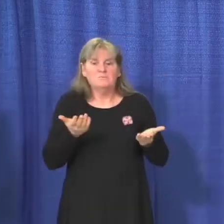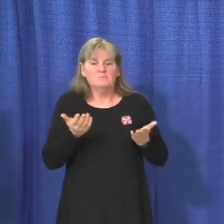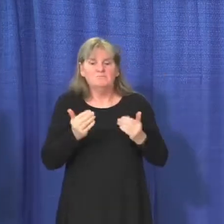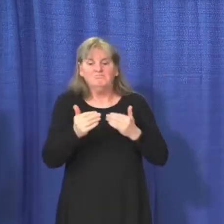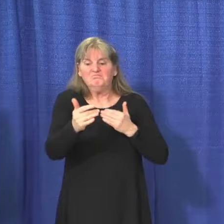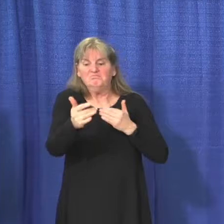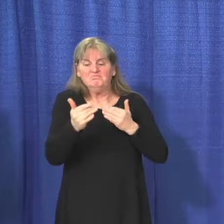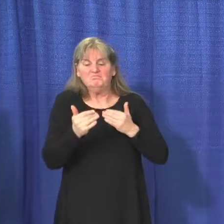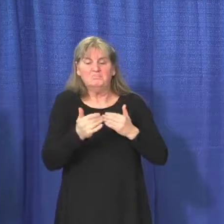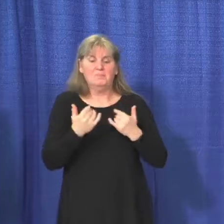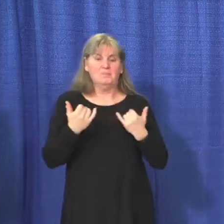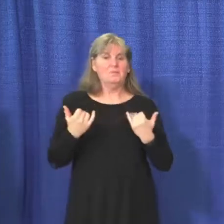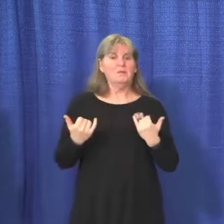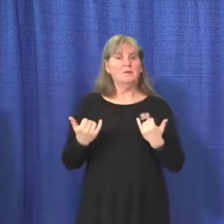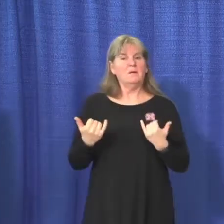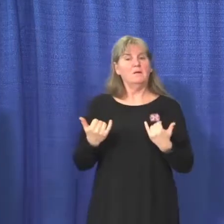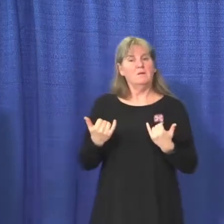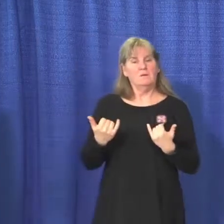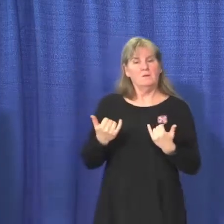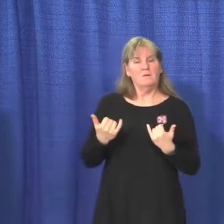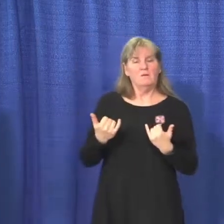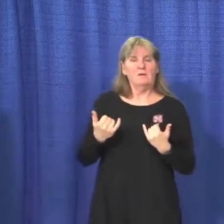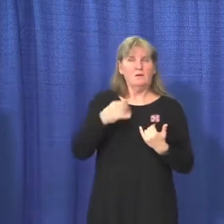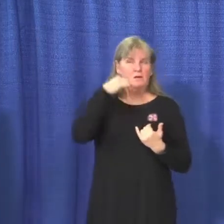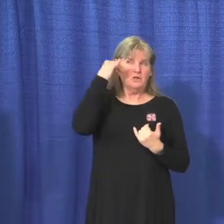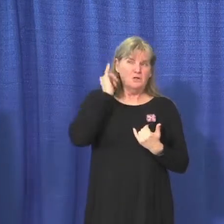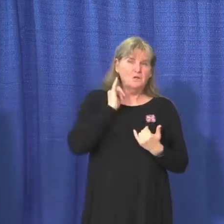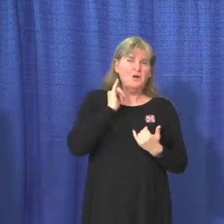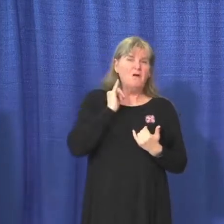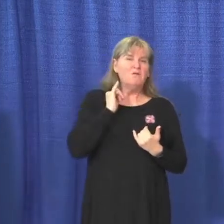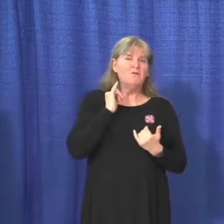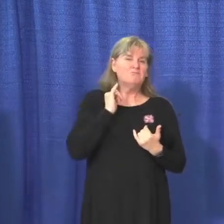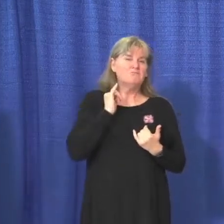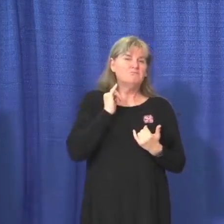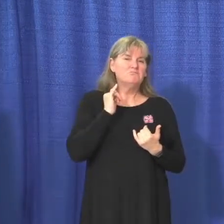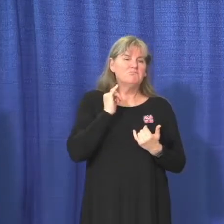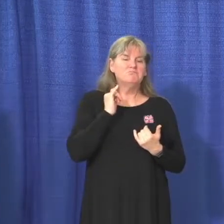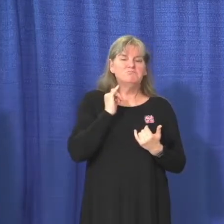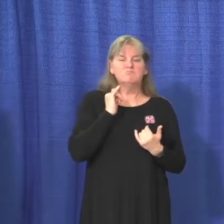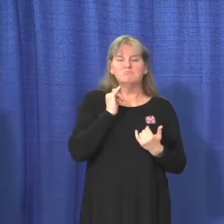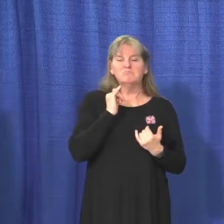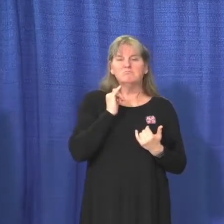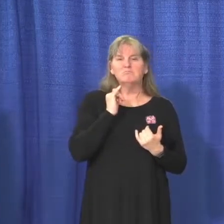where Yukon in a situation where we are rolling out the vaccinations.